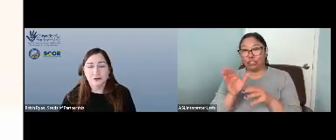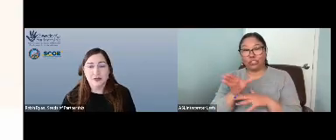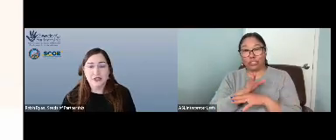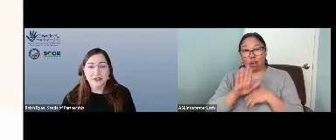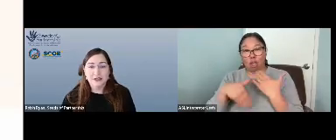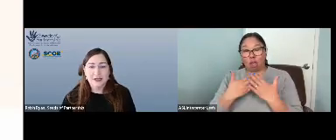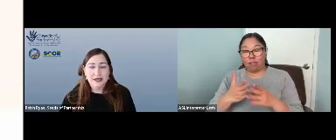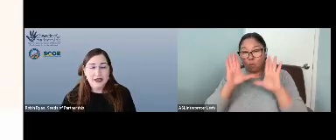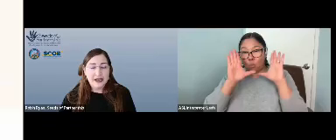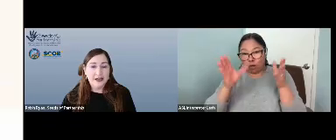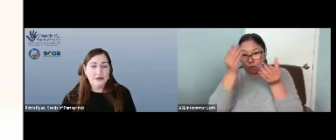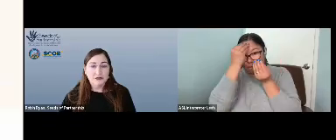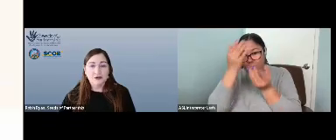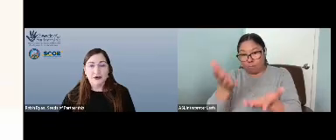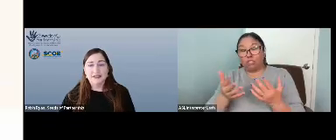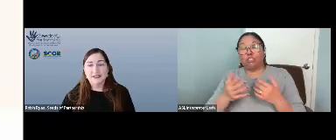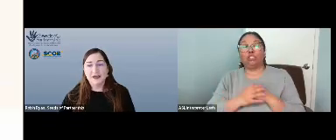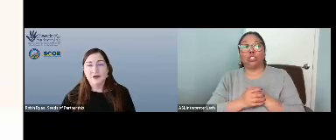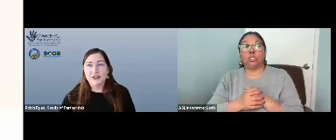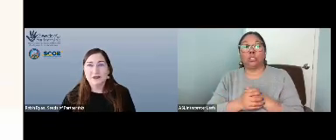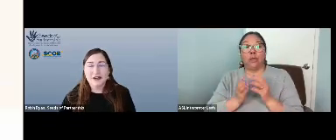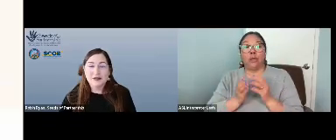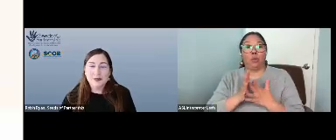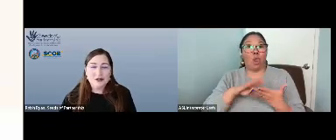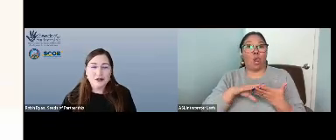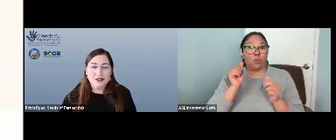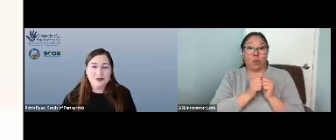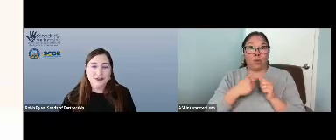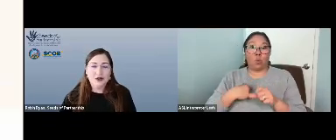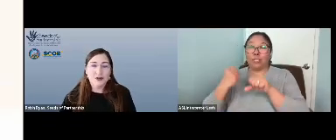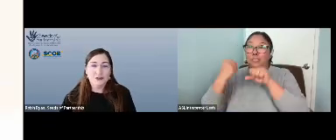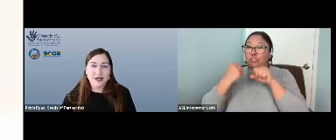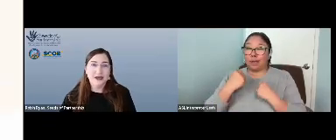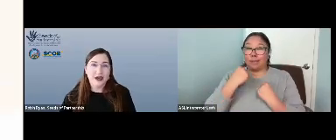wonderful information. And through learning together, we strengthen partnerships. So we